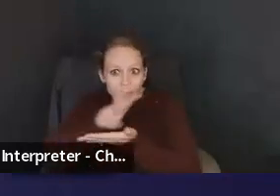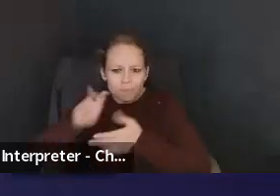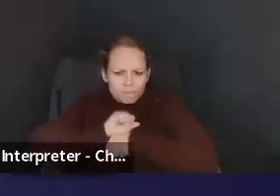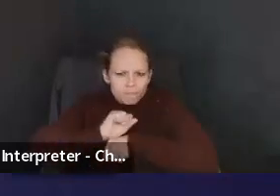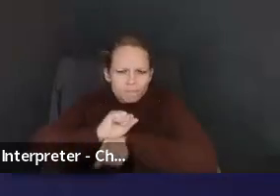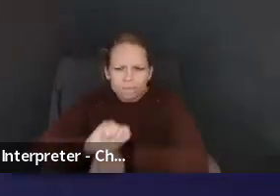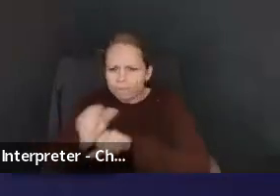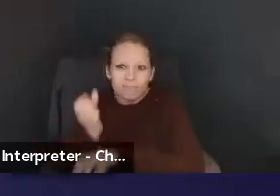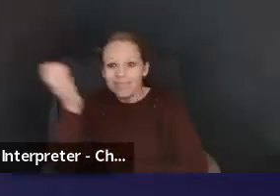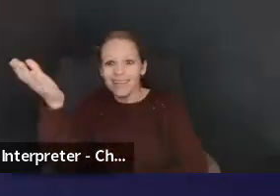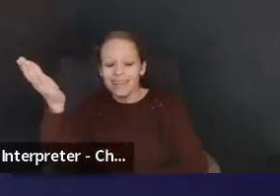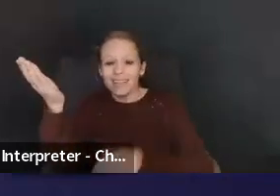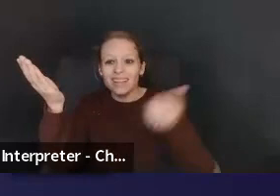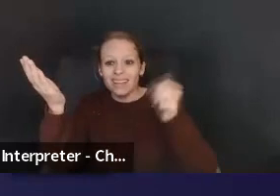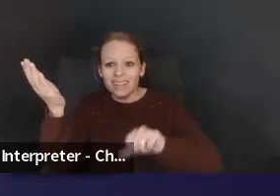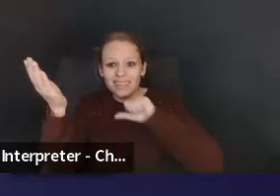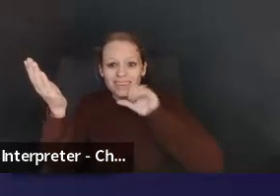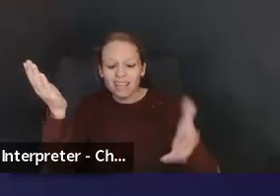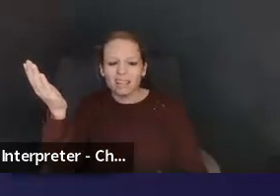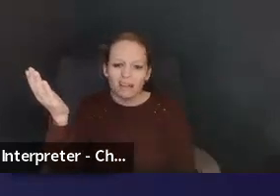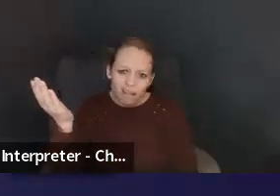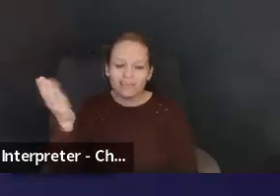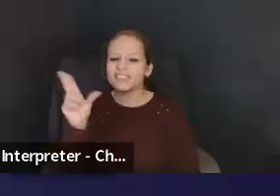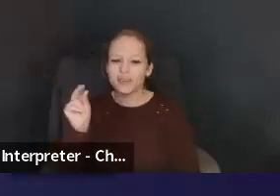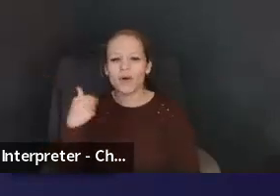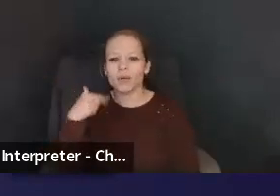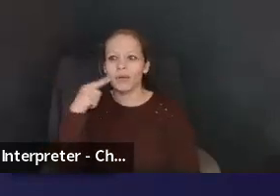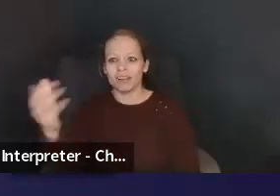for nothing? No, it didn't go for nothing because we'll reuse it. We'll do elements of it again.